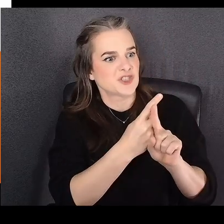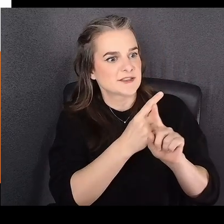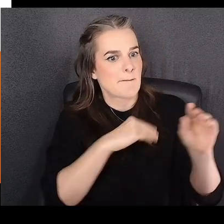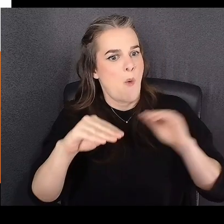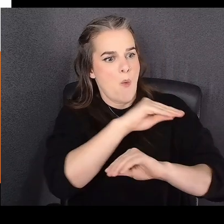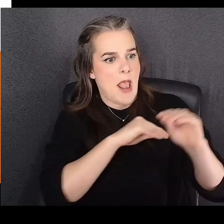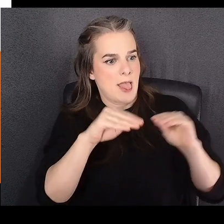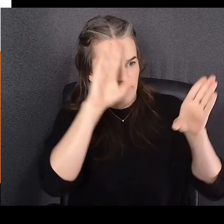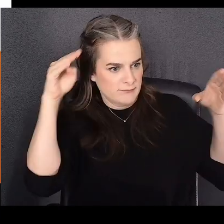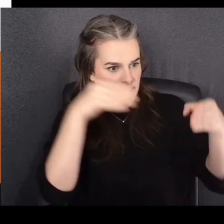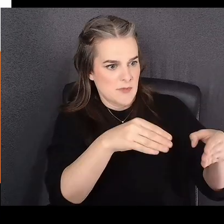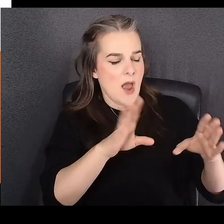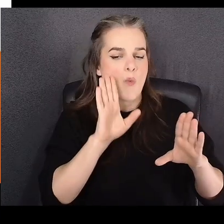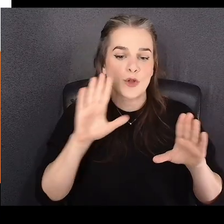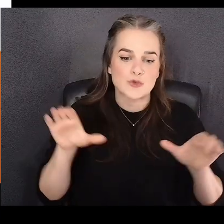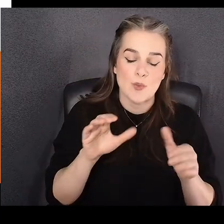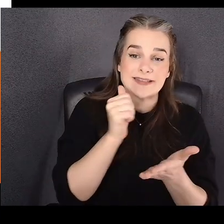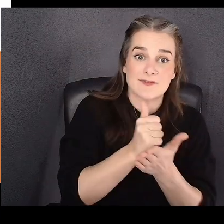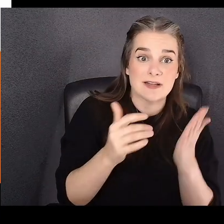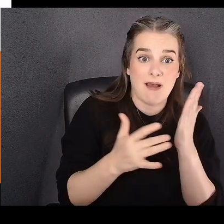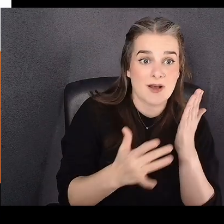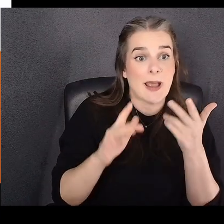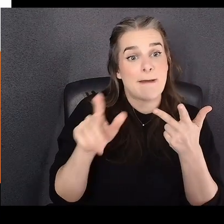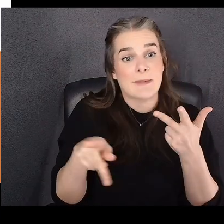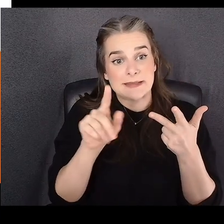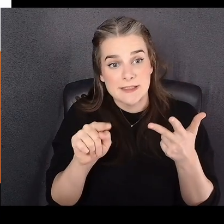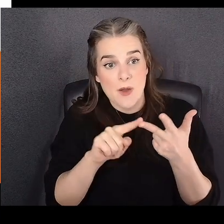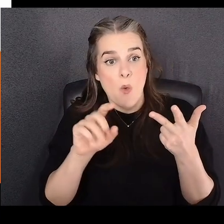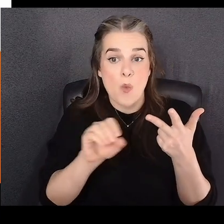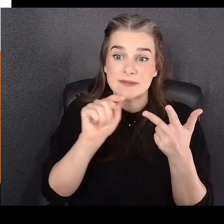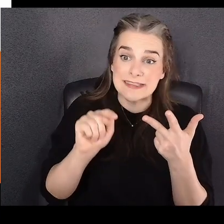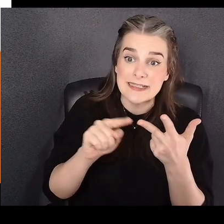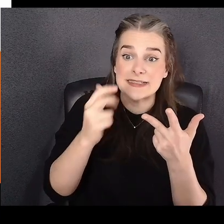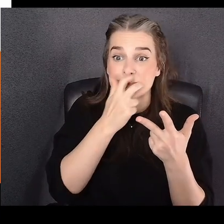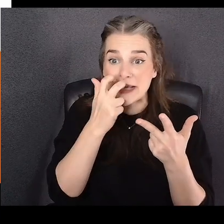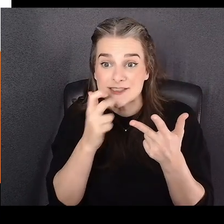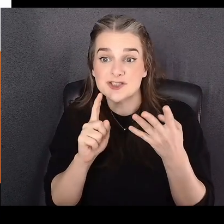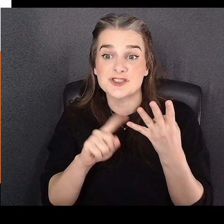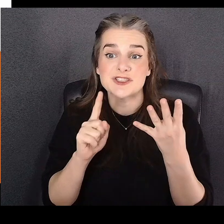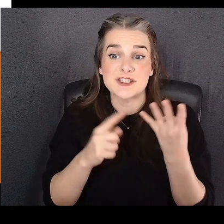We have PT, OT, speech. We have a gym. We do a lot of community integration.